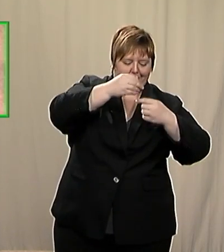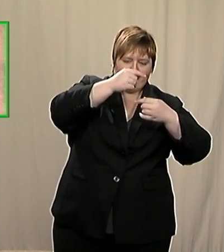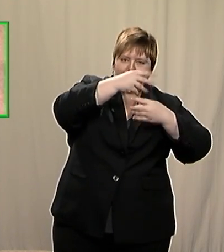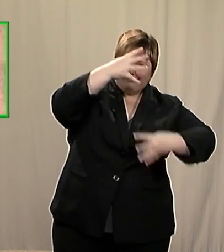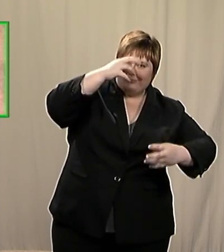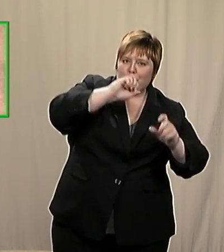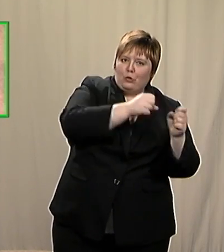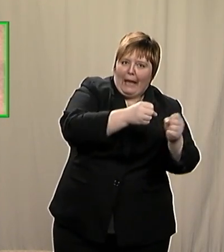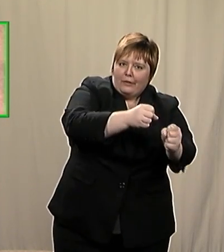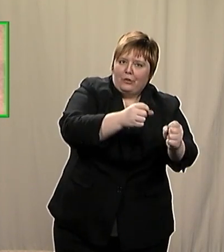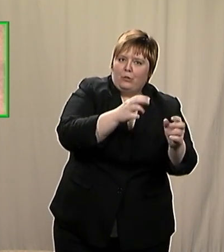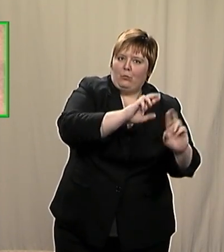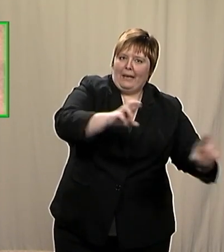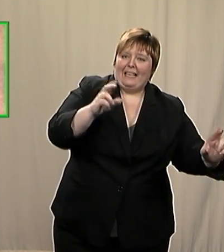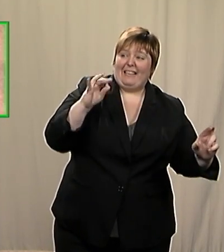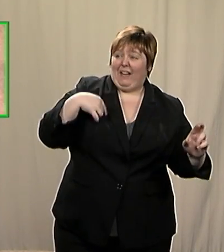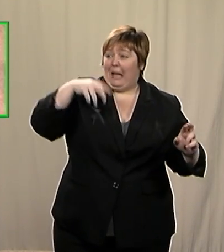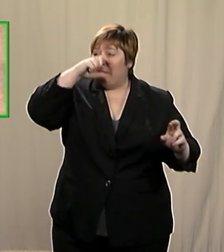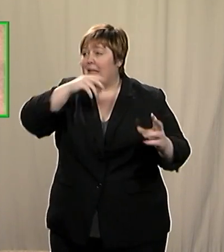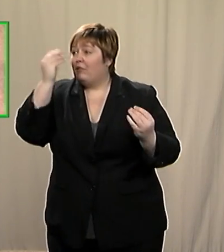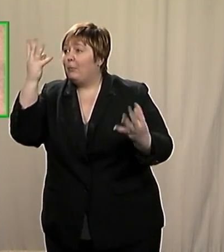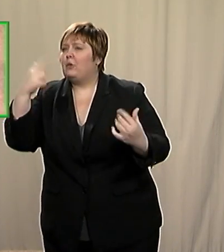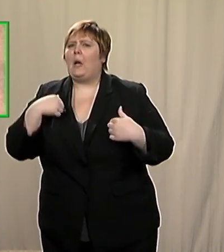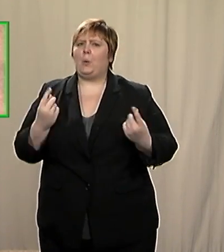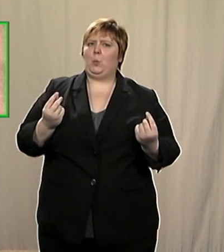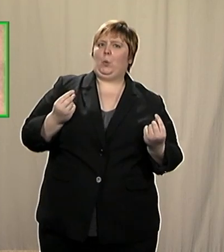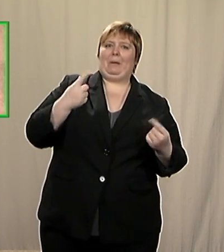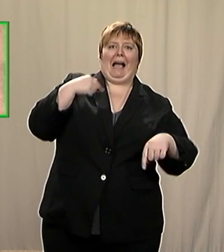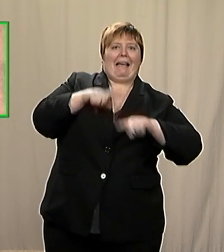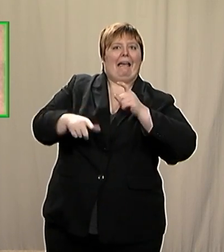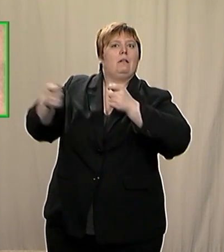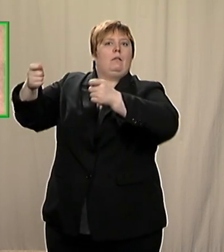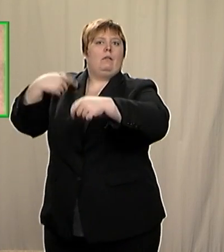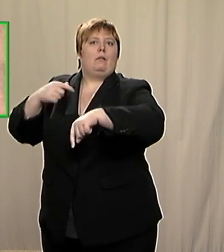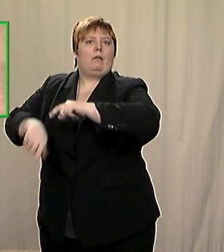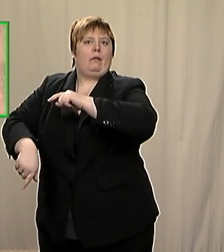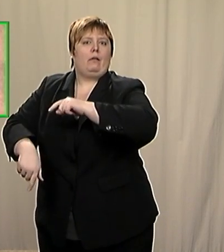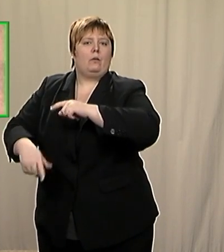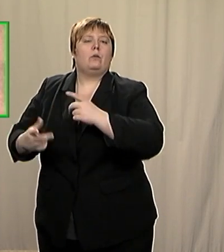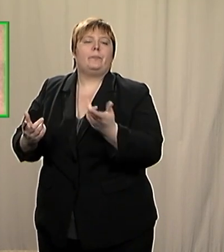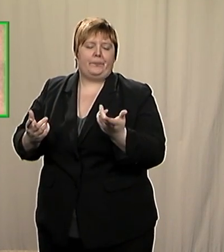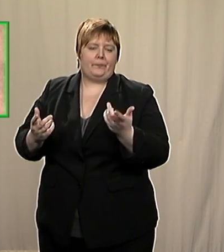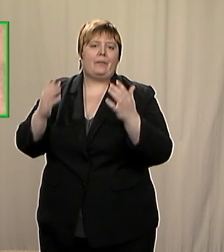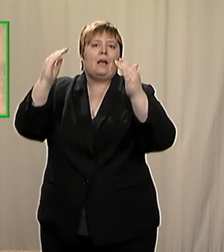Now let's look at the final, horizontal axis, the axis of participant alignment.